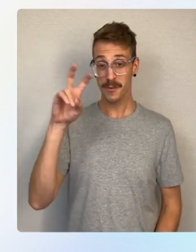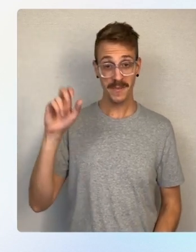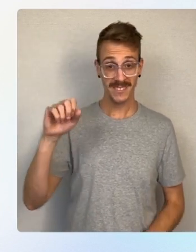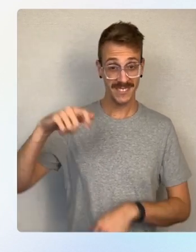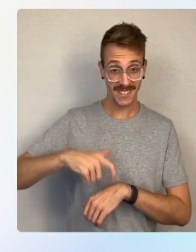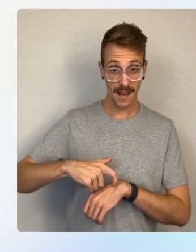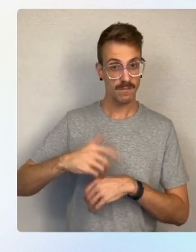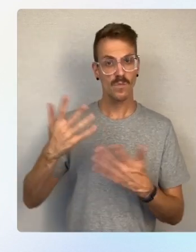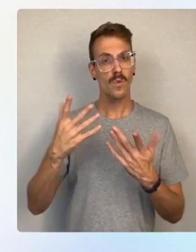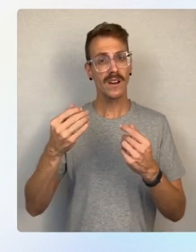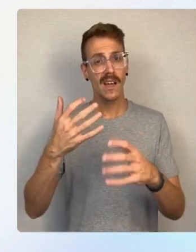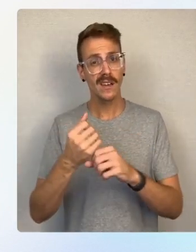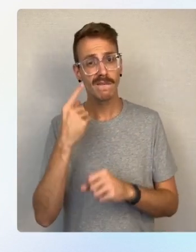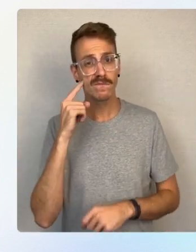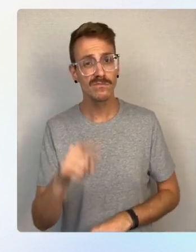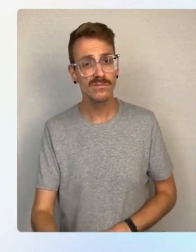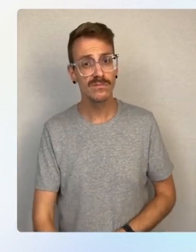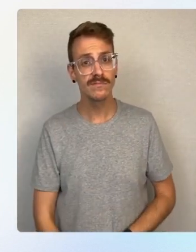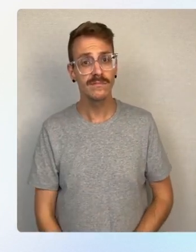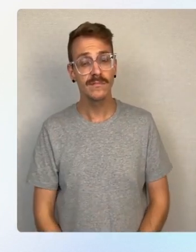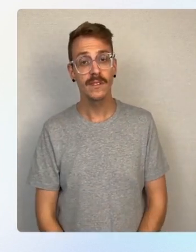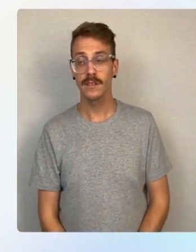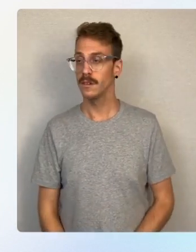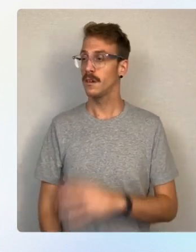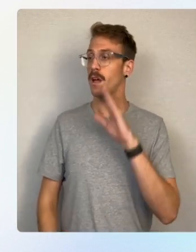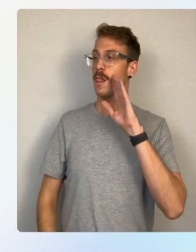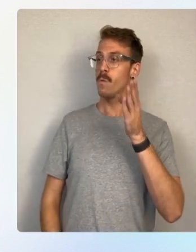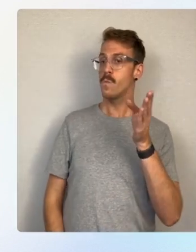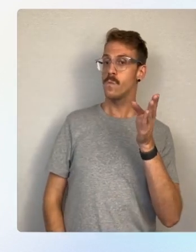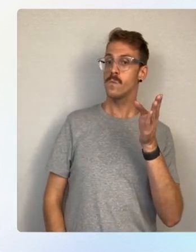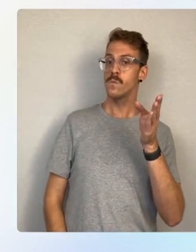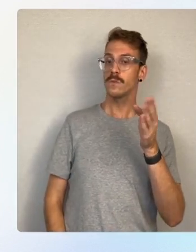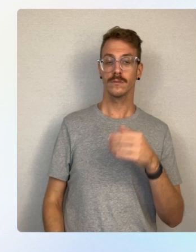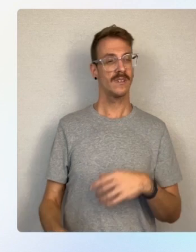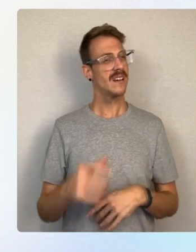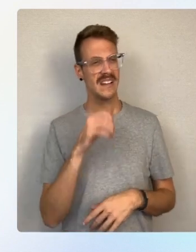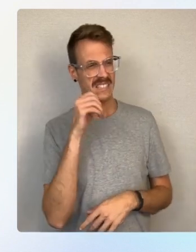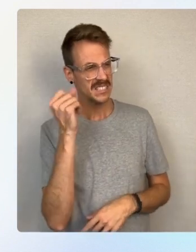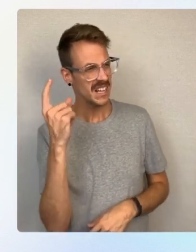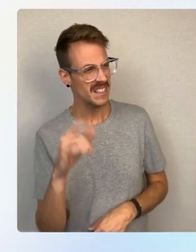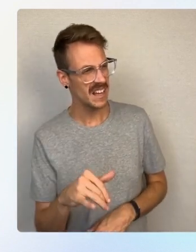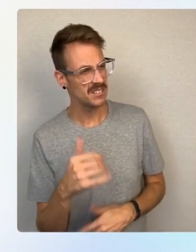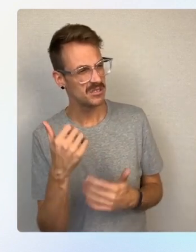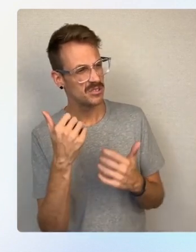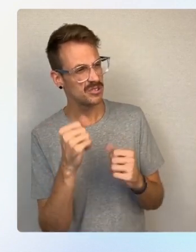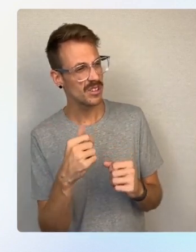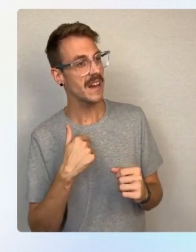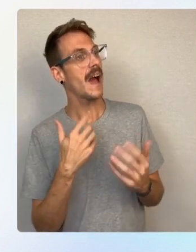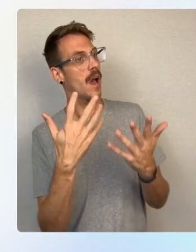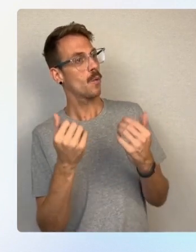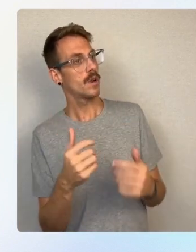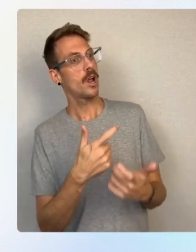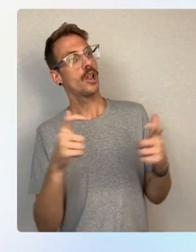[Woman] Hello, and welcome to Pizza Time. What can I get you? [Man] Hello. [Woman] I didn't get that.